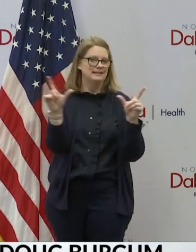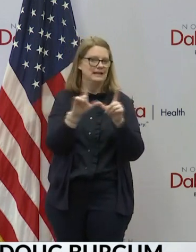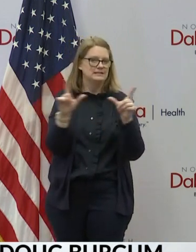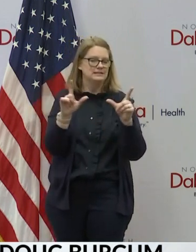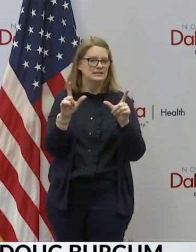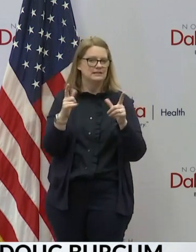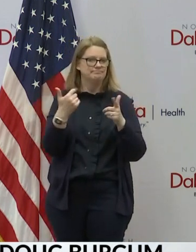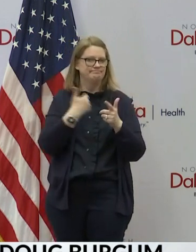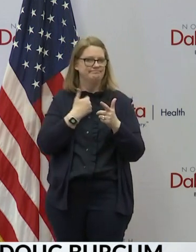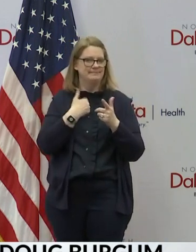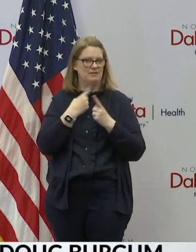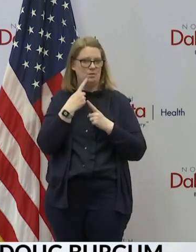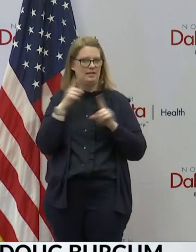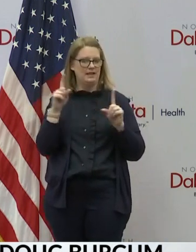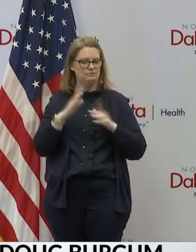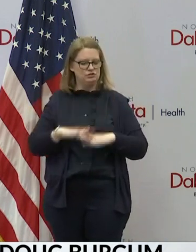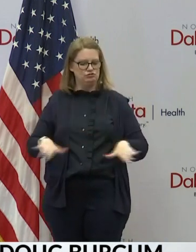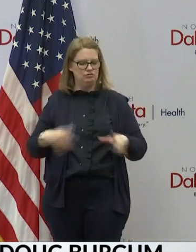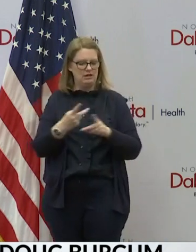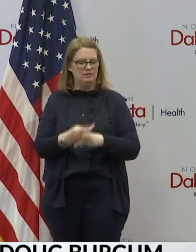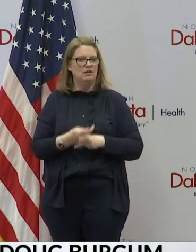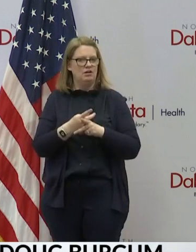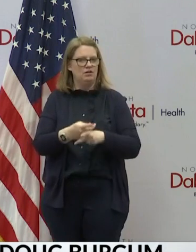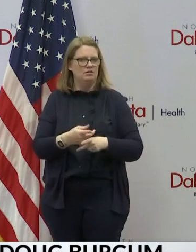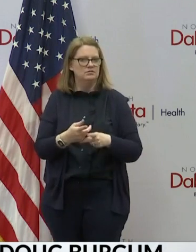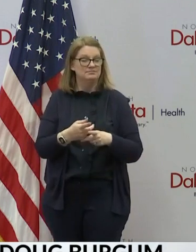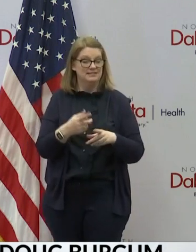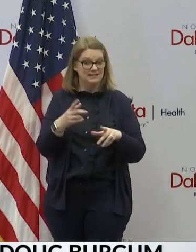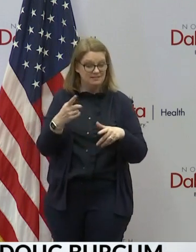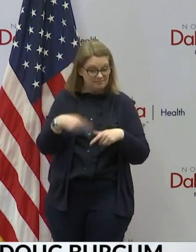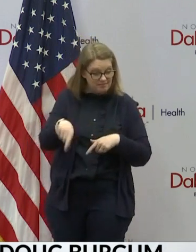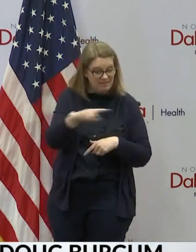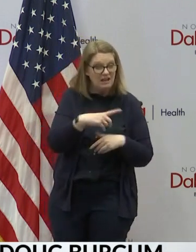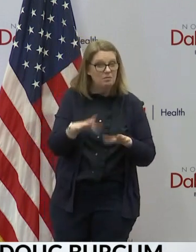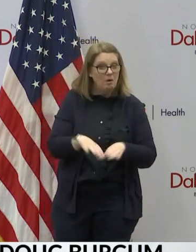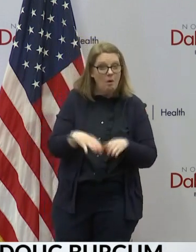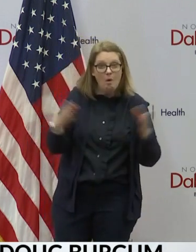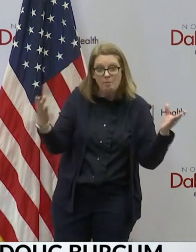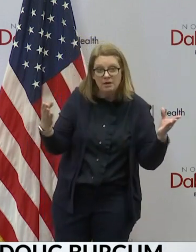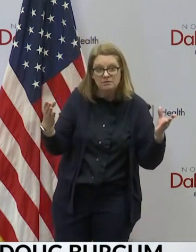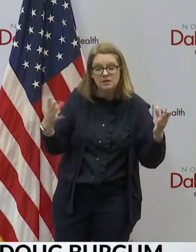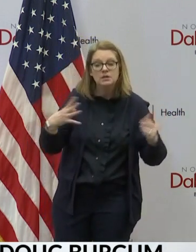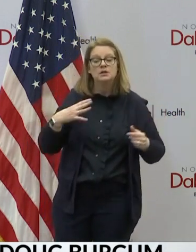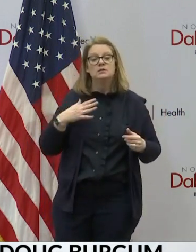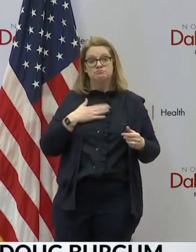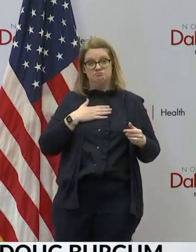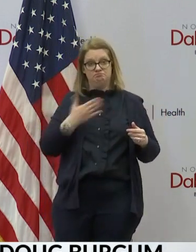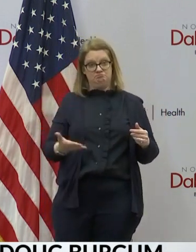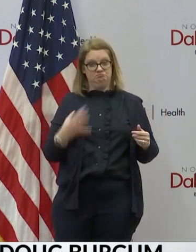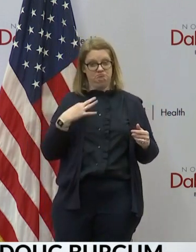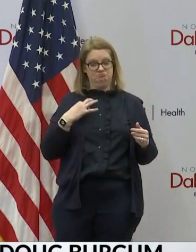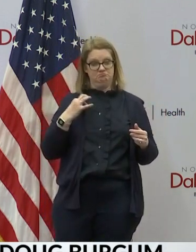SERVICES HAS $9 MILLION IN EMERGENCY GRANT FUNDING TO OVER